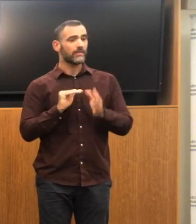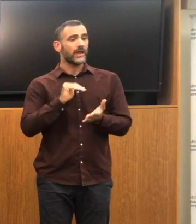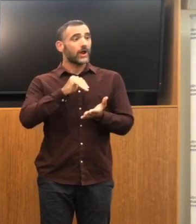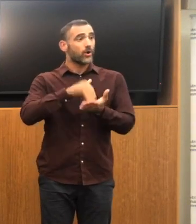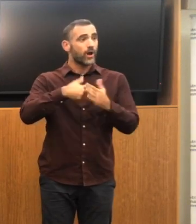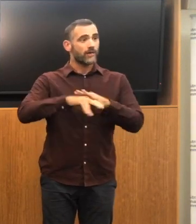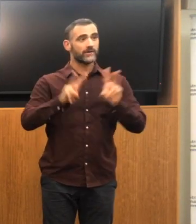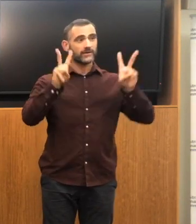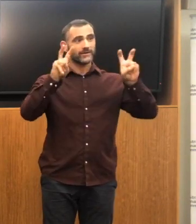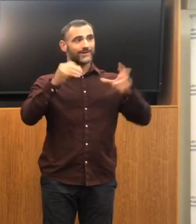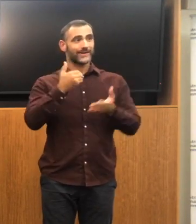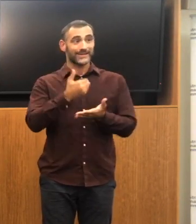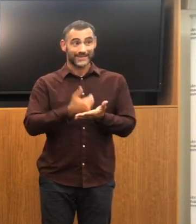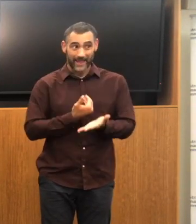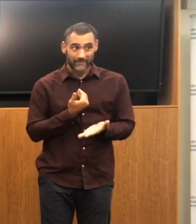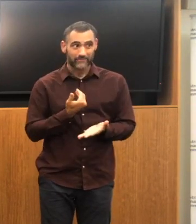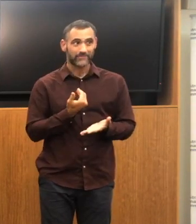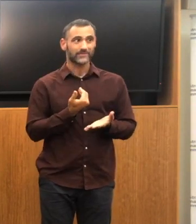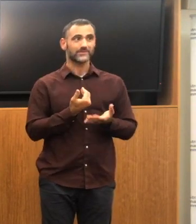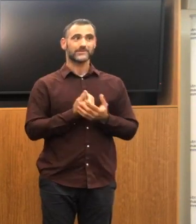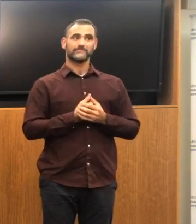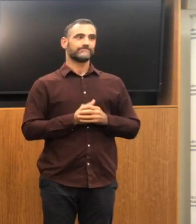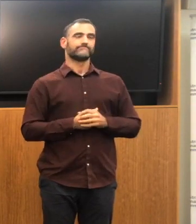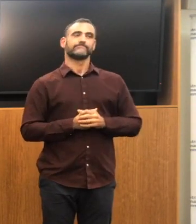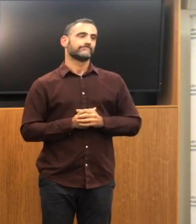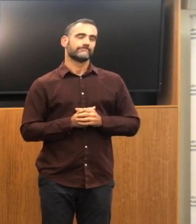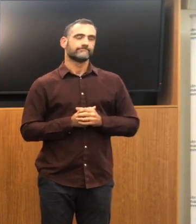And, I think it's, there's so many levels on which